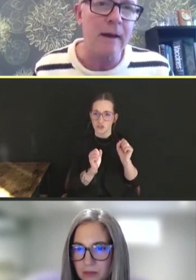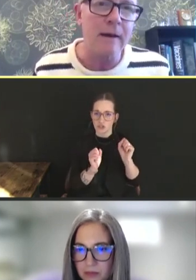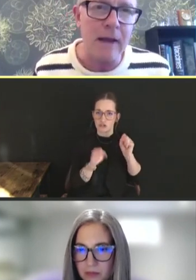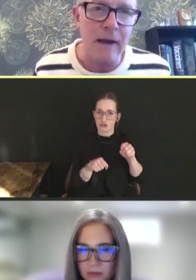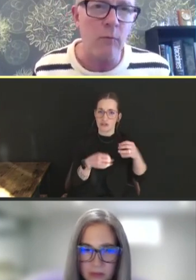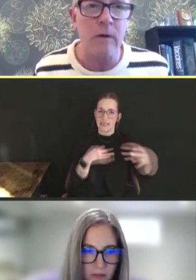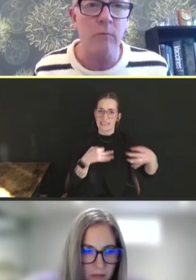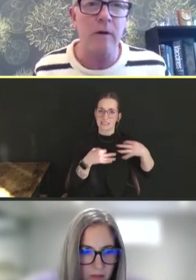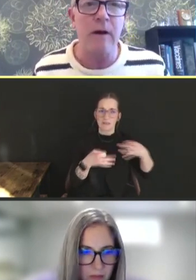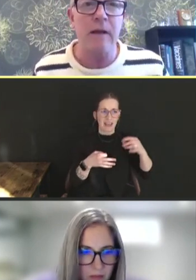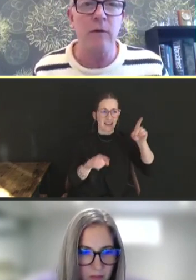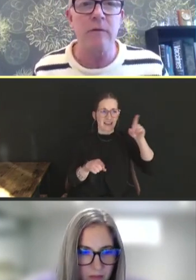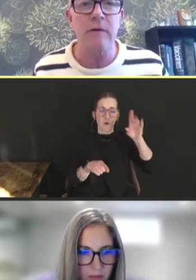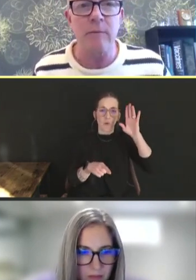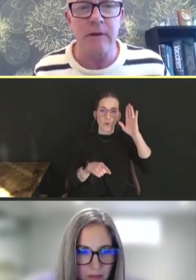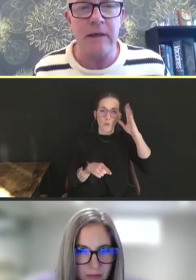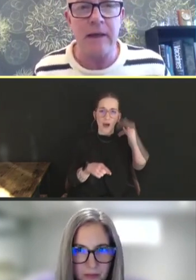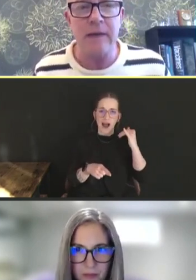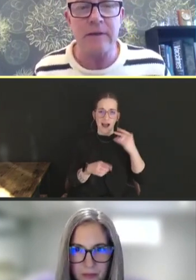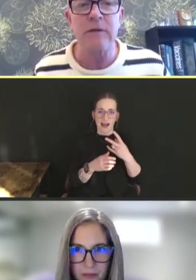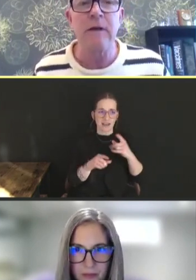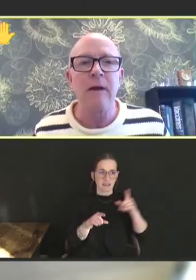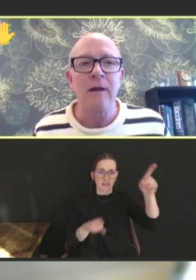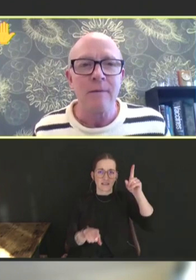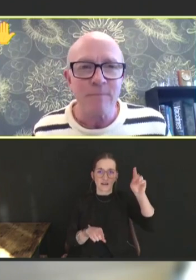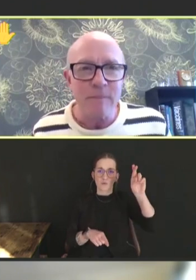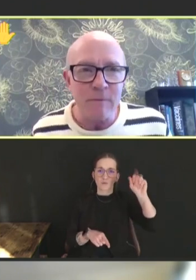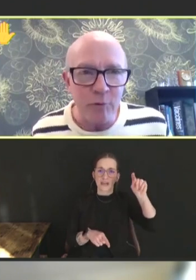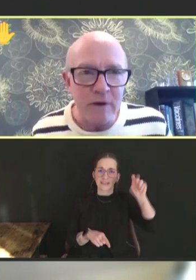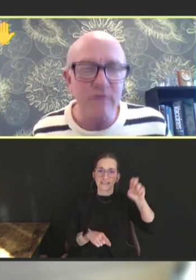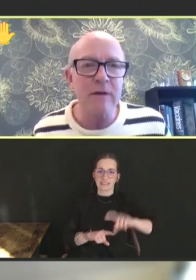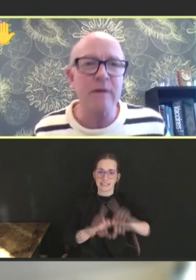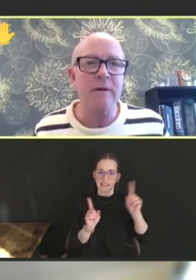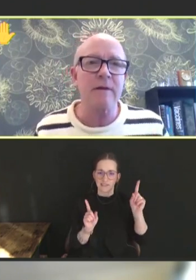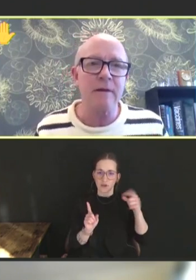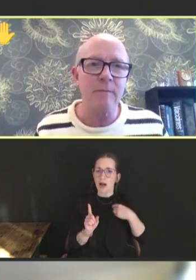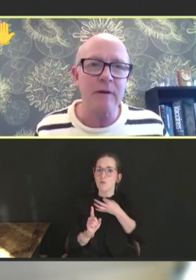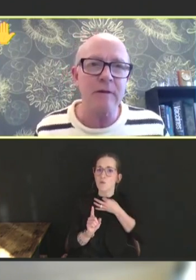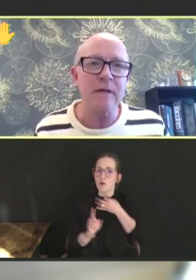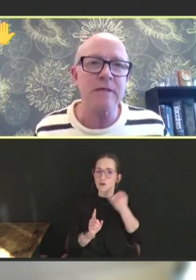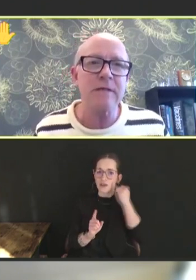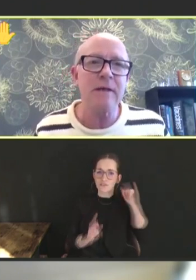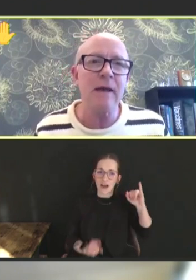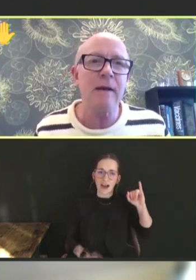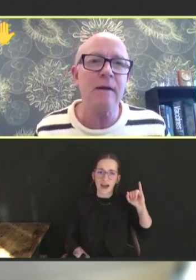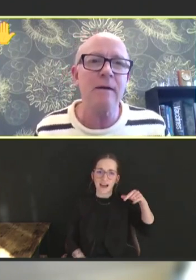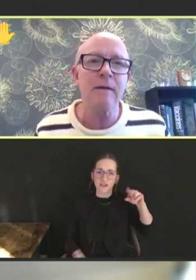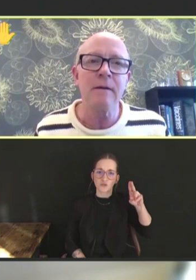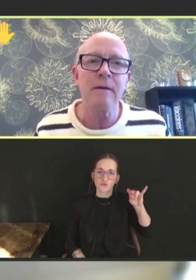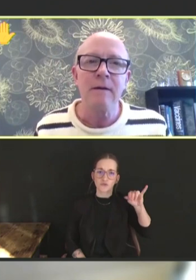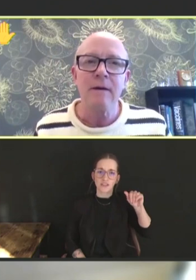And I kind of wonder whether IQVIA is able to catch previous immunization data.